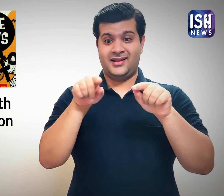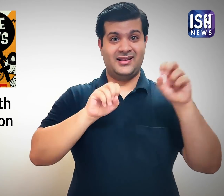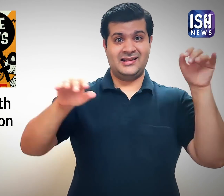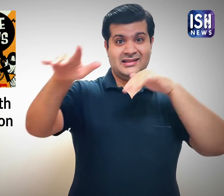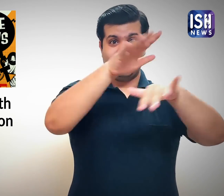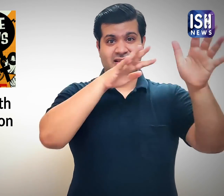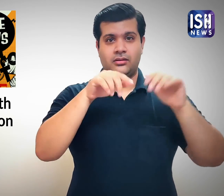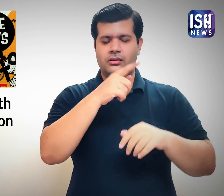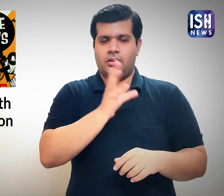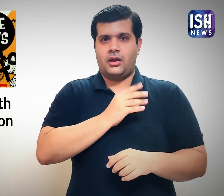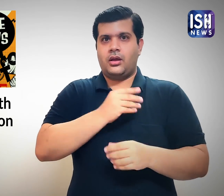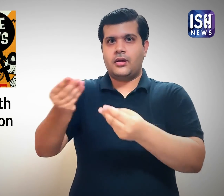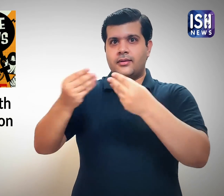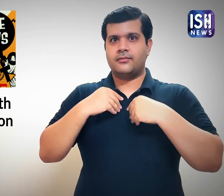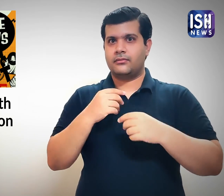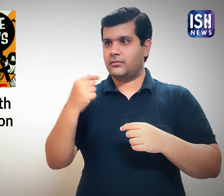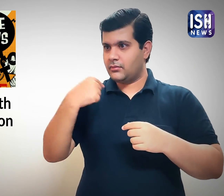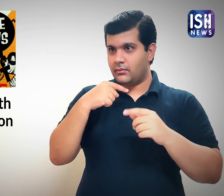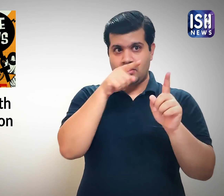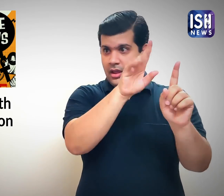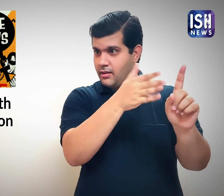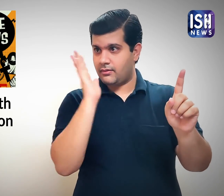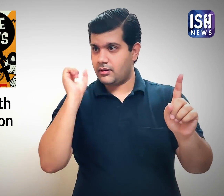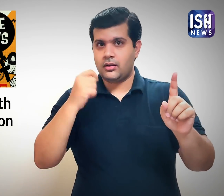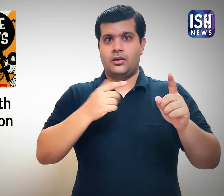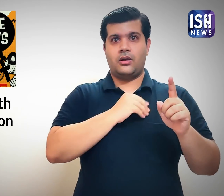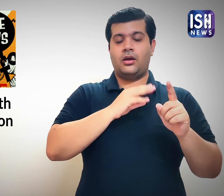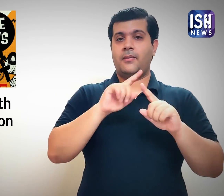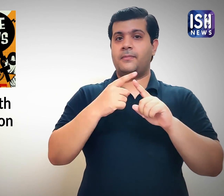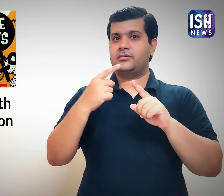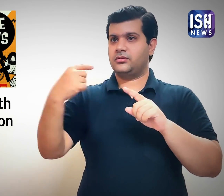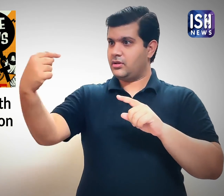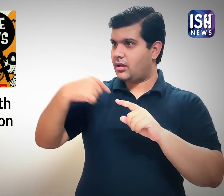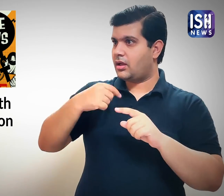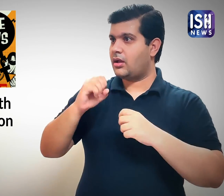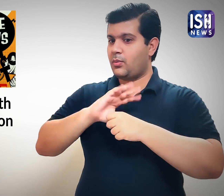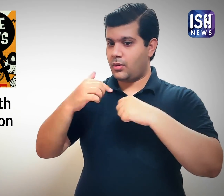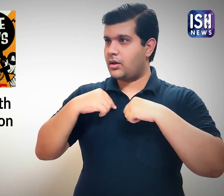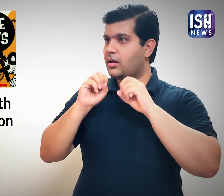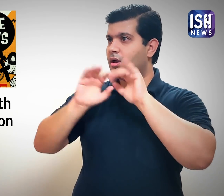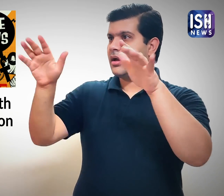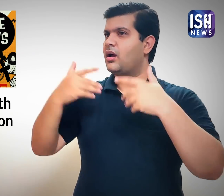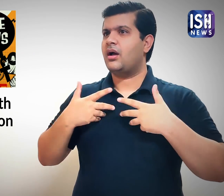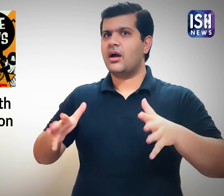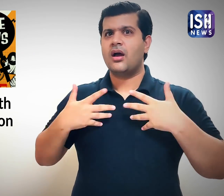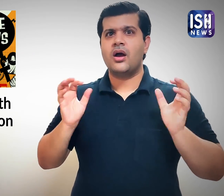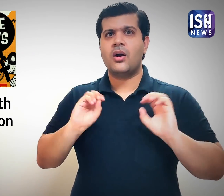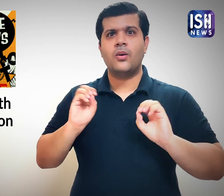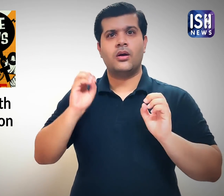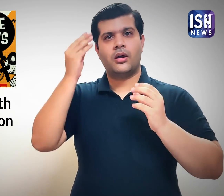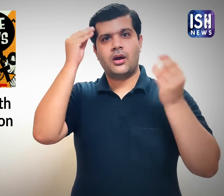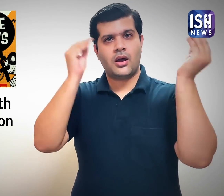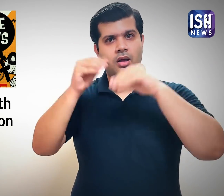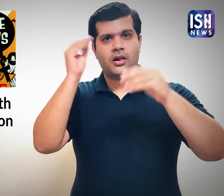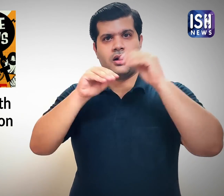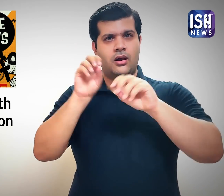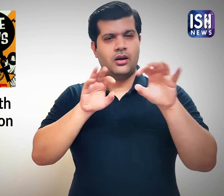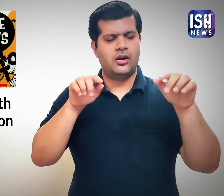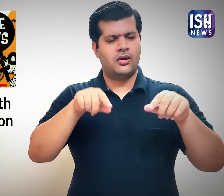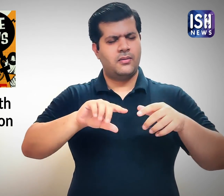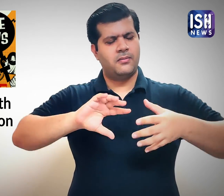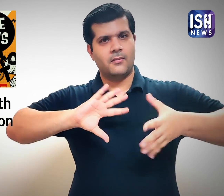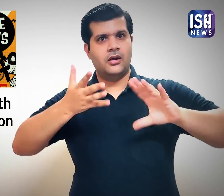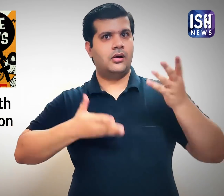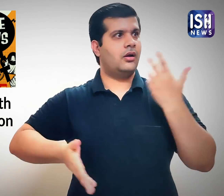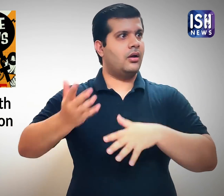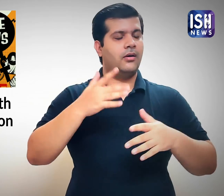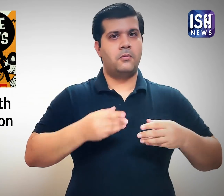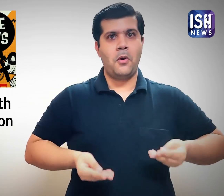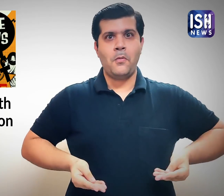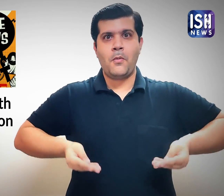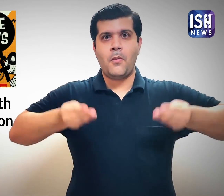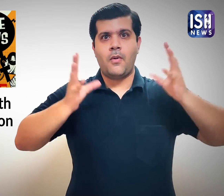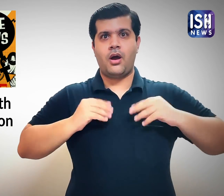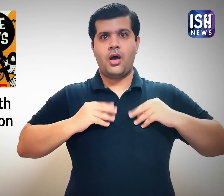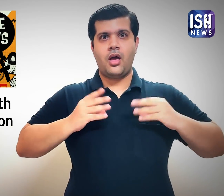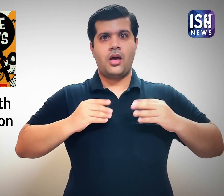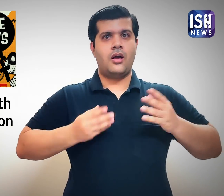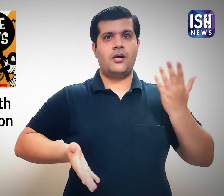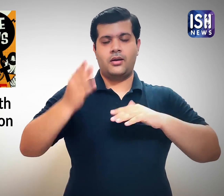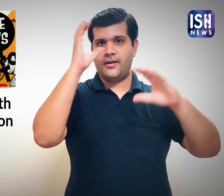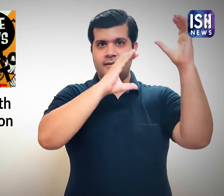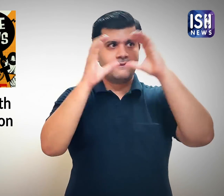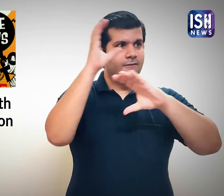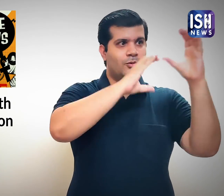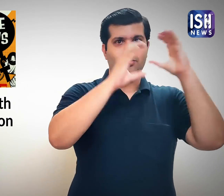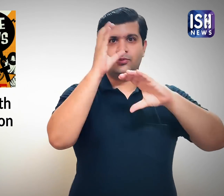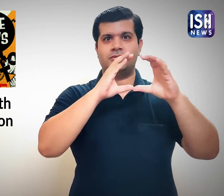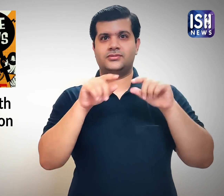Such false information and attacks are breeding fear and confusion among the citizens.